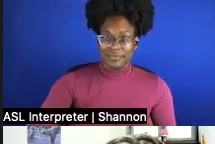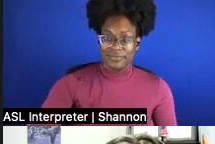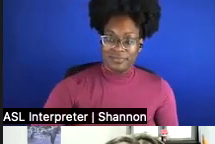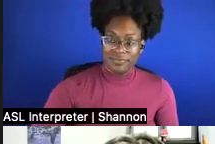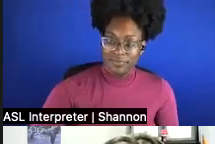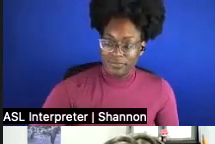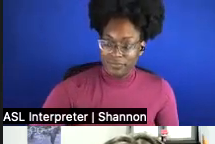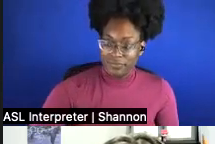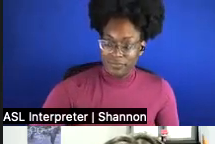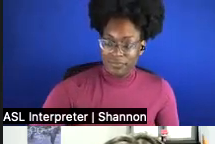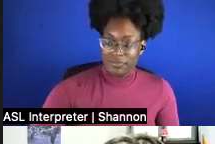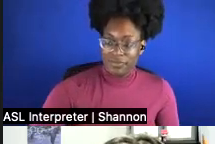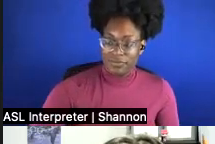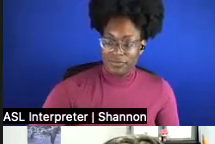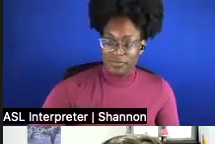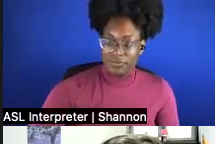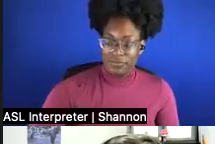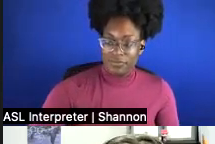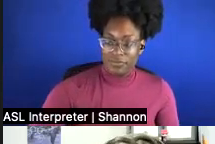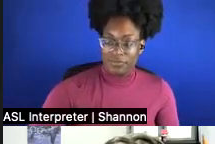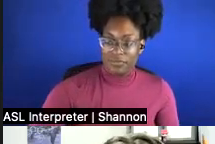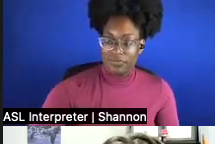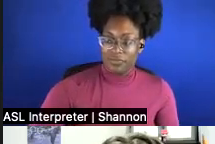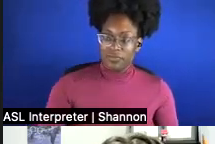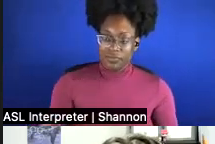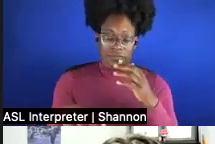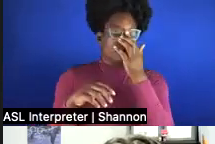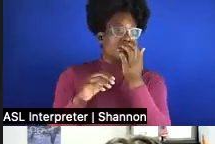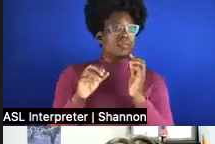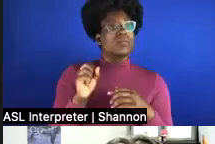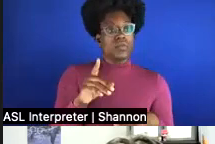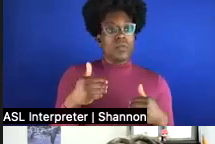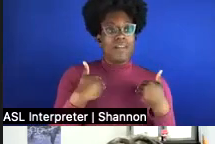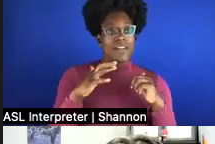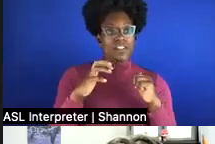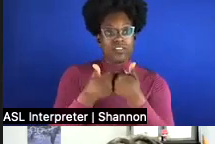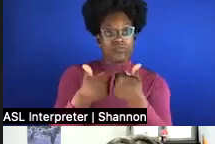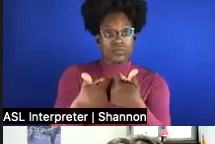However, there are challenges both with learning to effectively comment on students strengths and